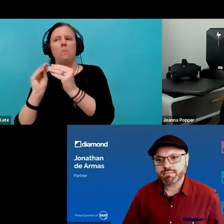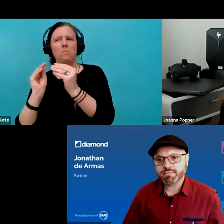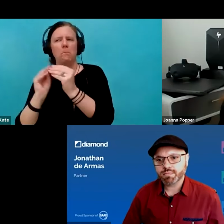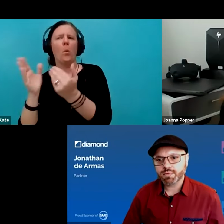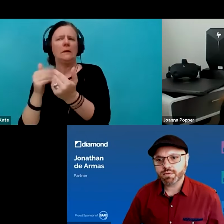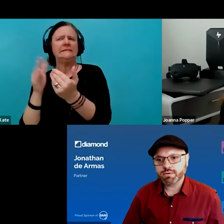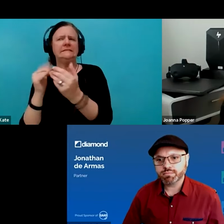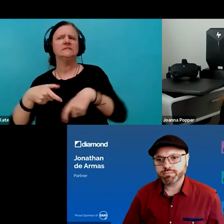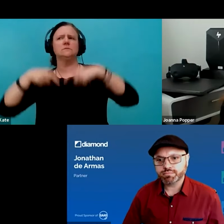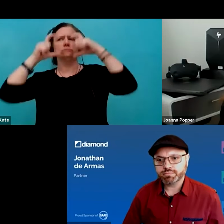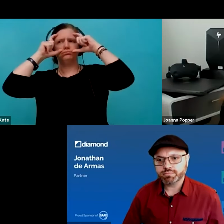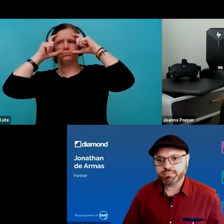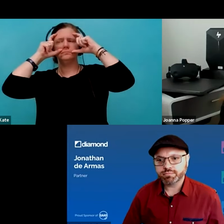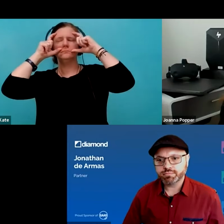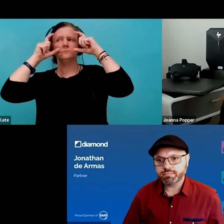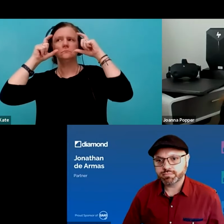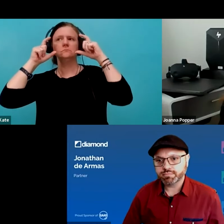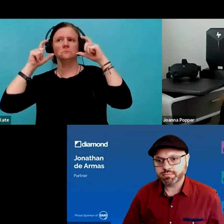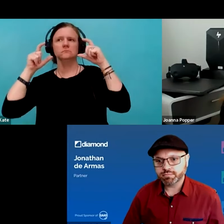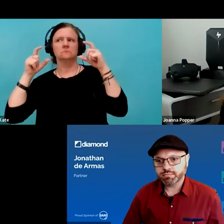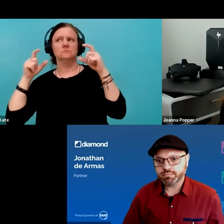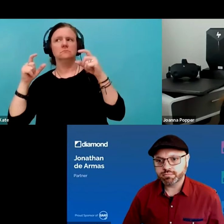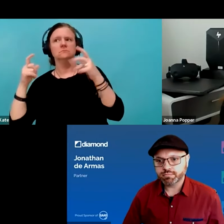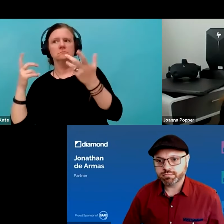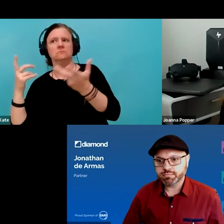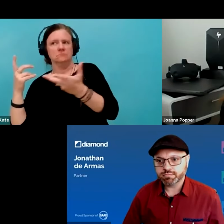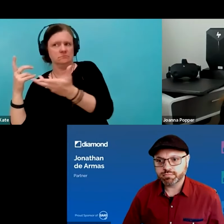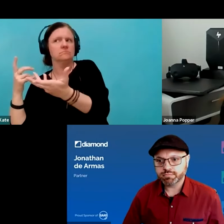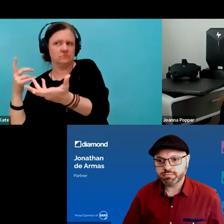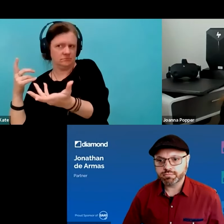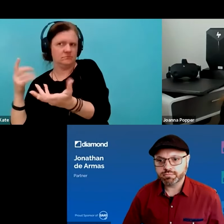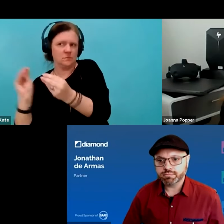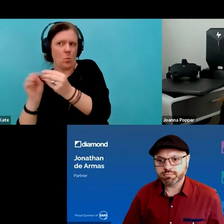conversation about motion sickness, be a little bit more specific to people just